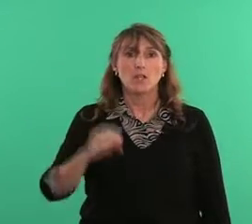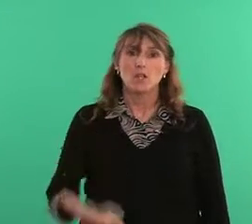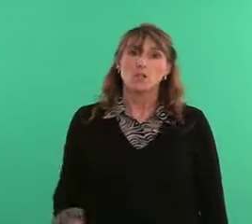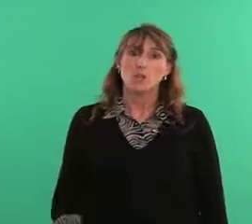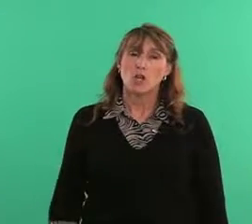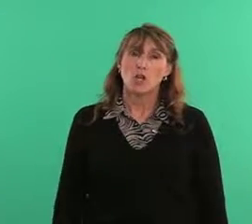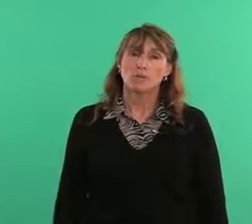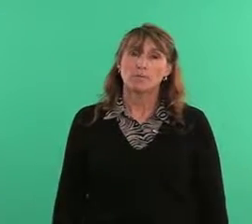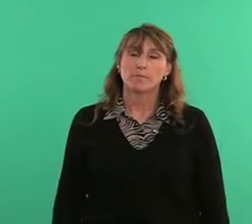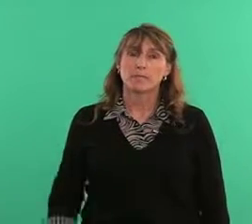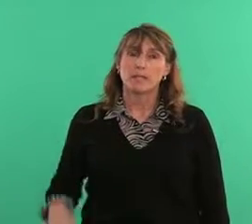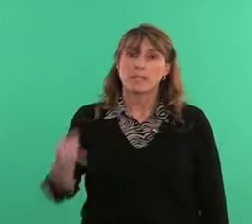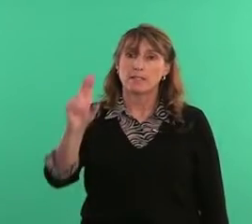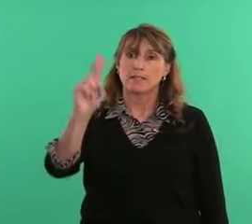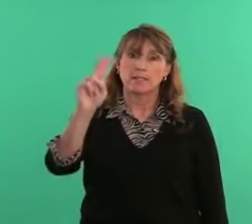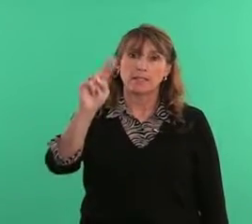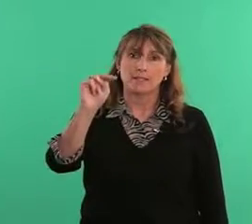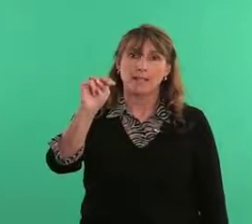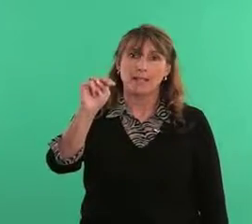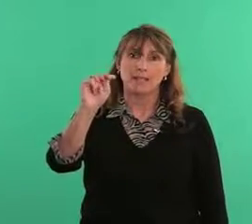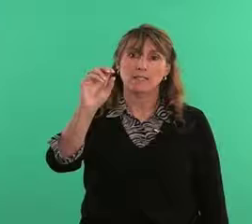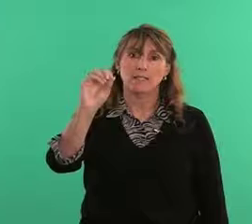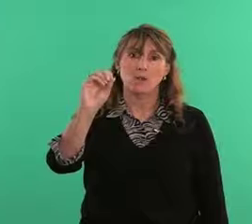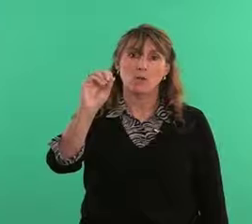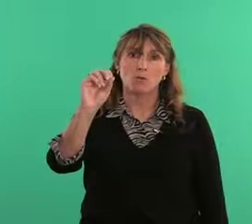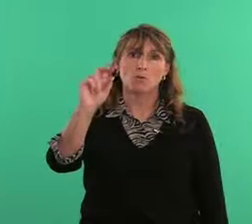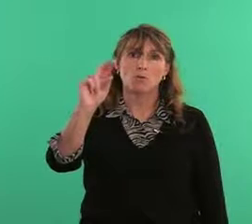no is like the N and the O,